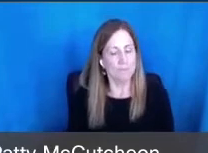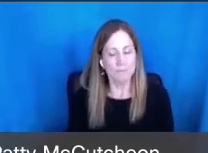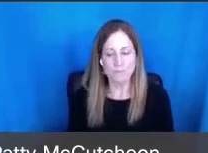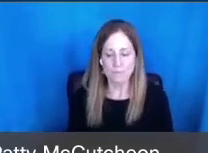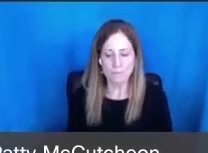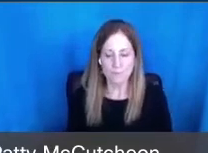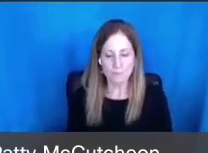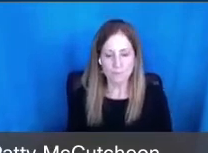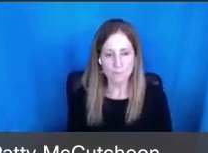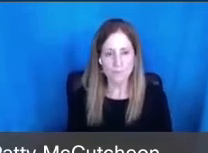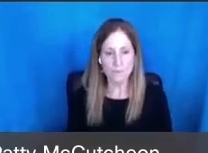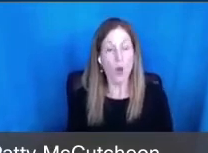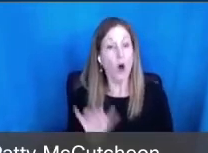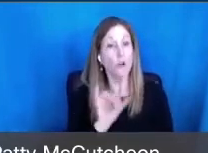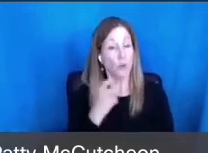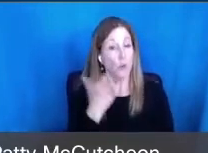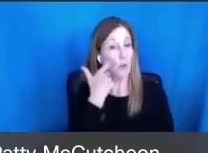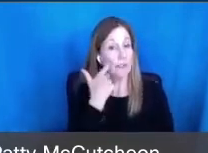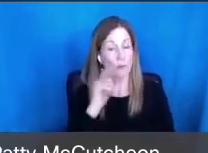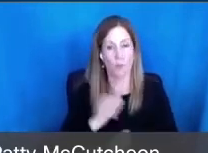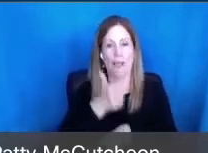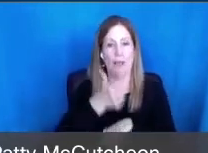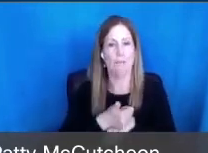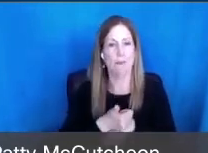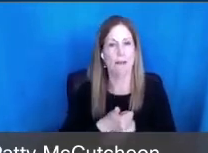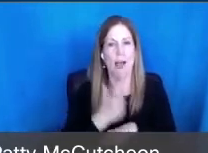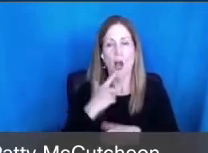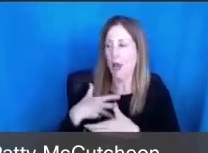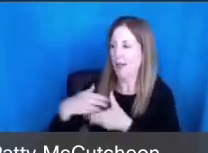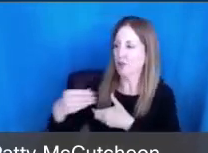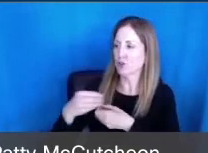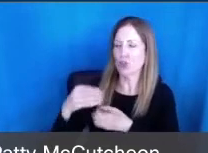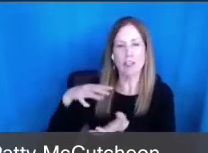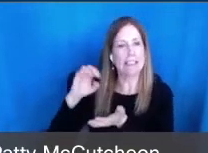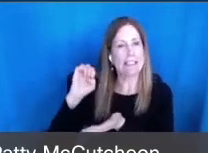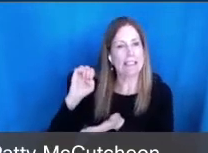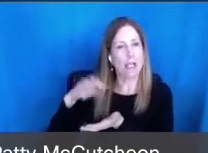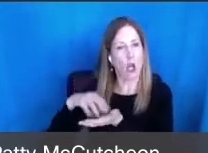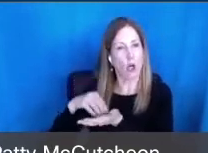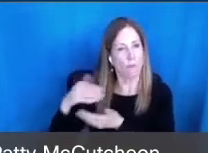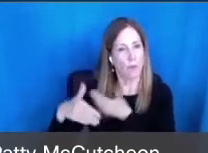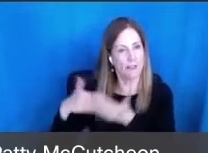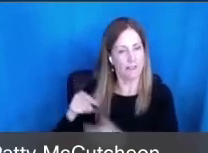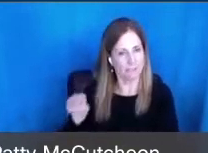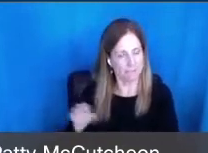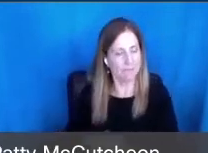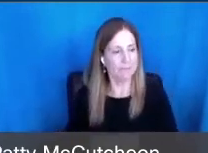We also recently implemented our external eLearning process. This is a roadmap for developing an external